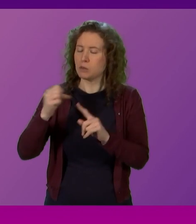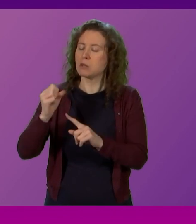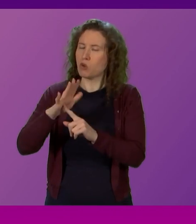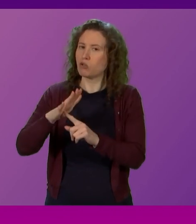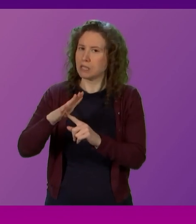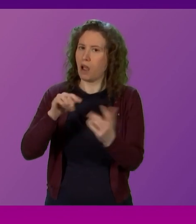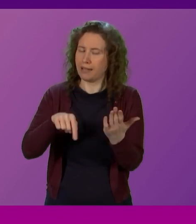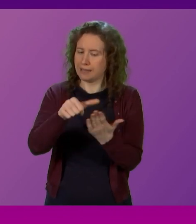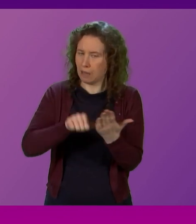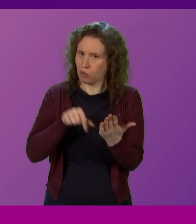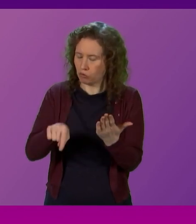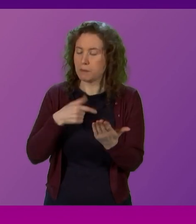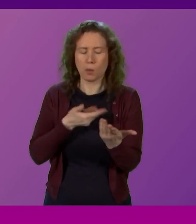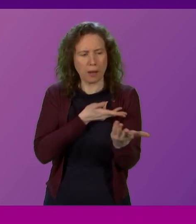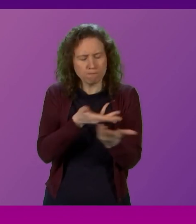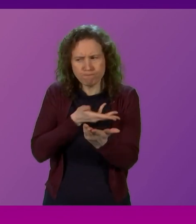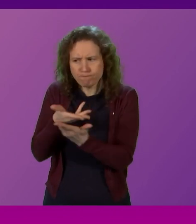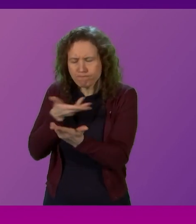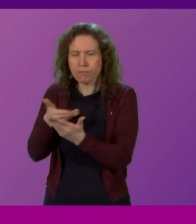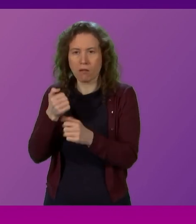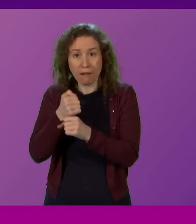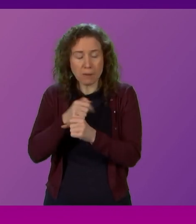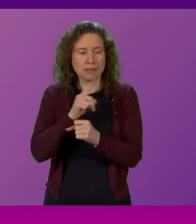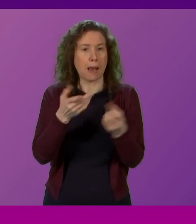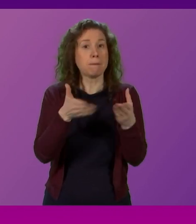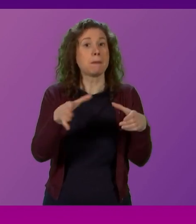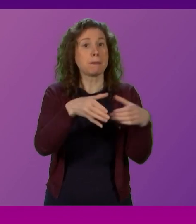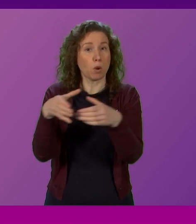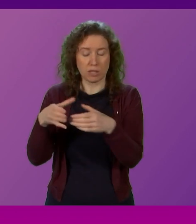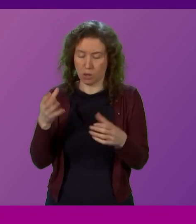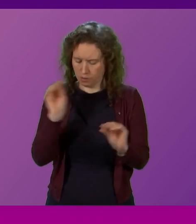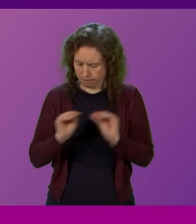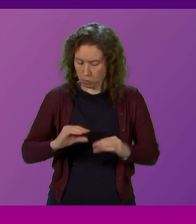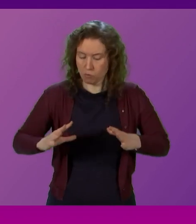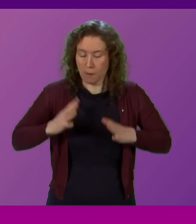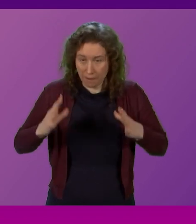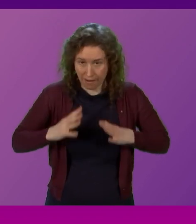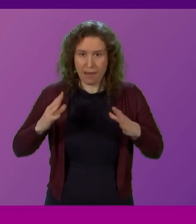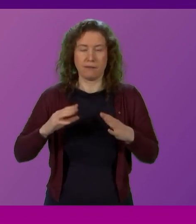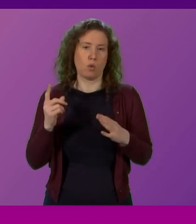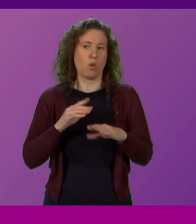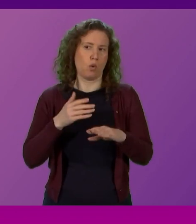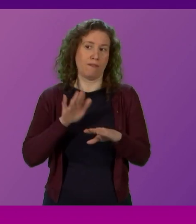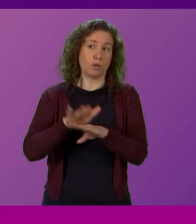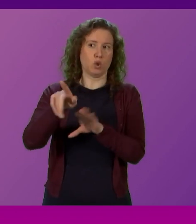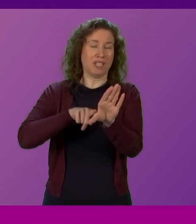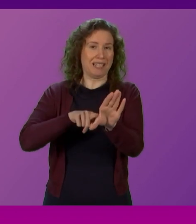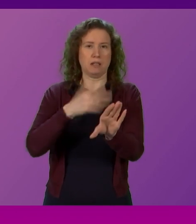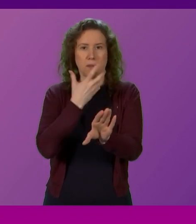We are working across Government and with public bodies to ensure improved preparedness for a projected increase in hotter years in the future.